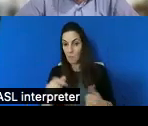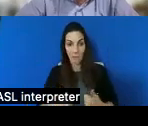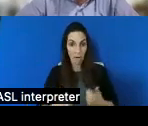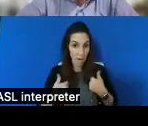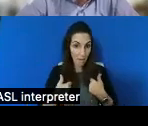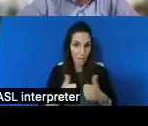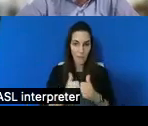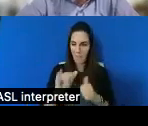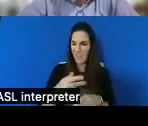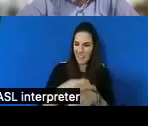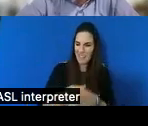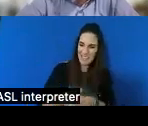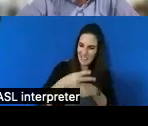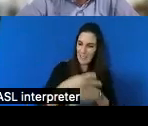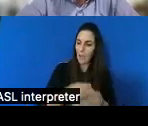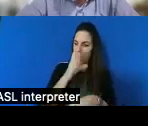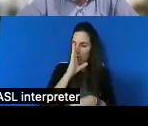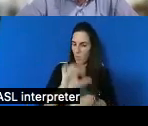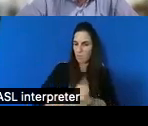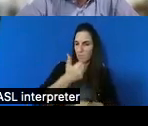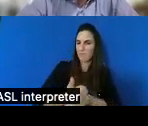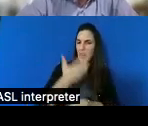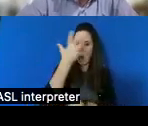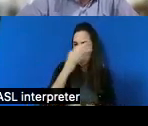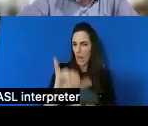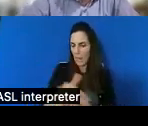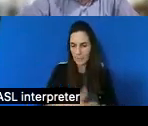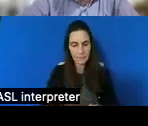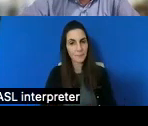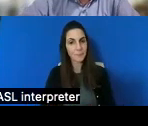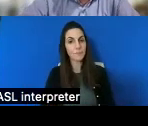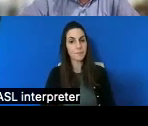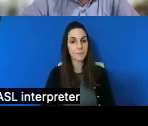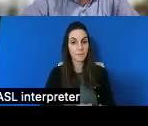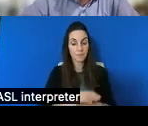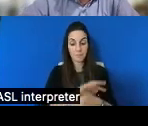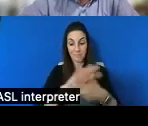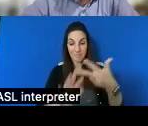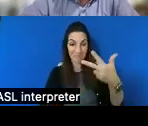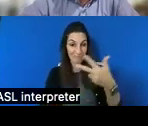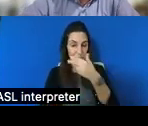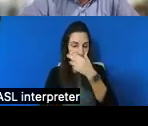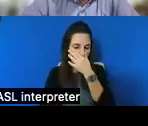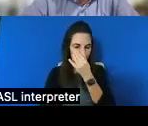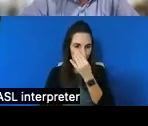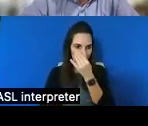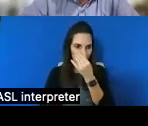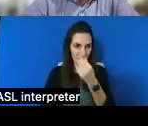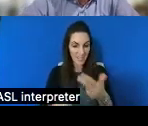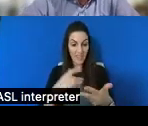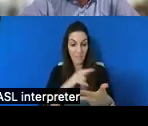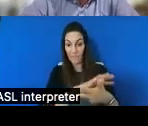to be you know structured right you can take away those abilities from them and not really take them